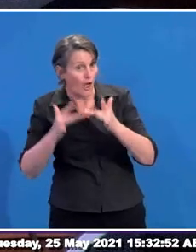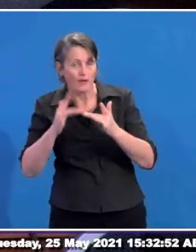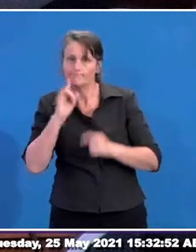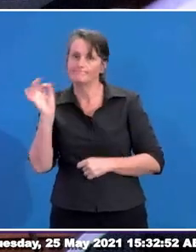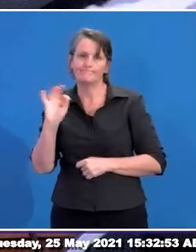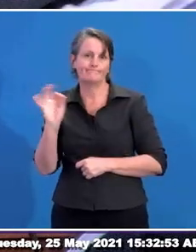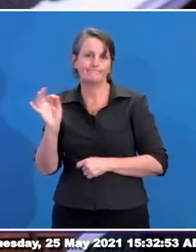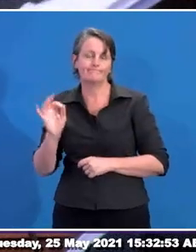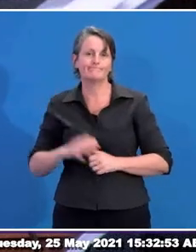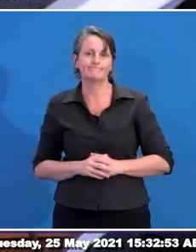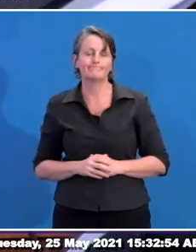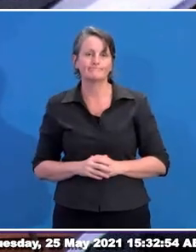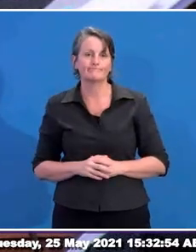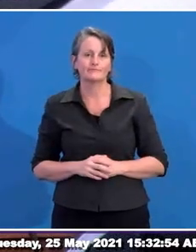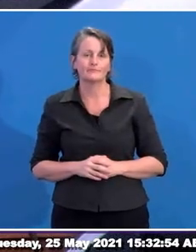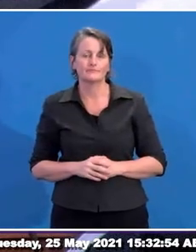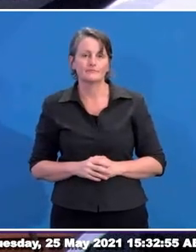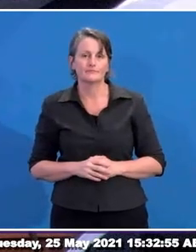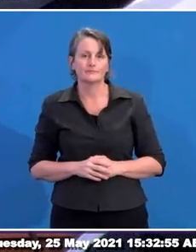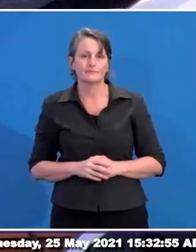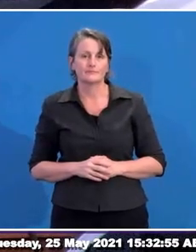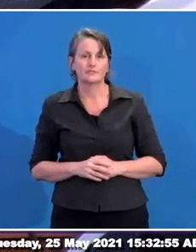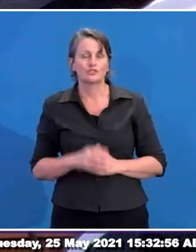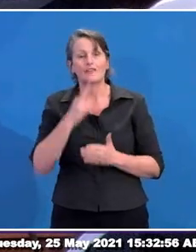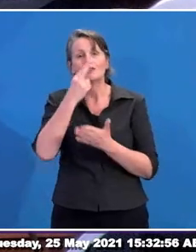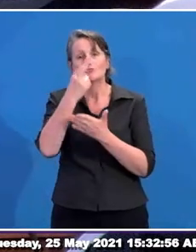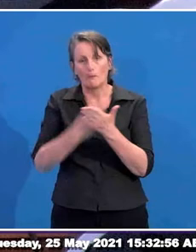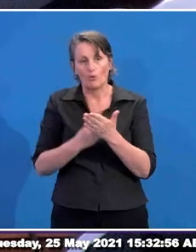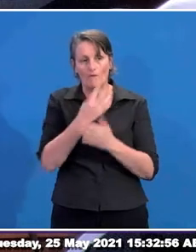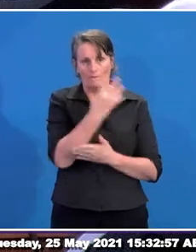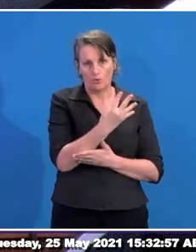That's reports number 4 and 5.